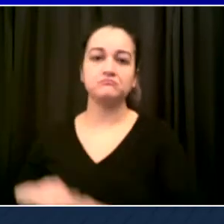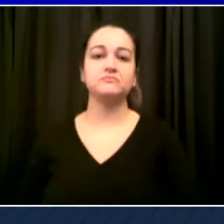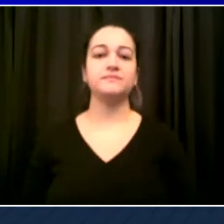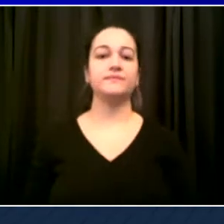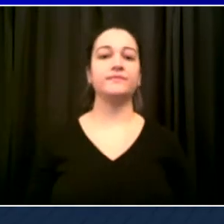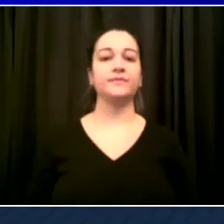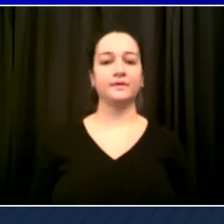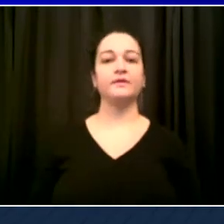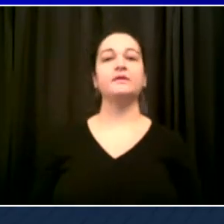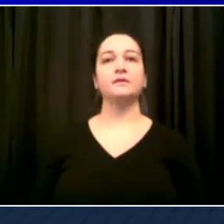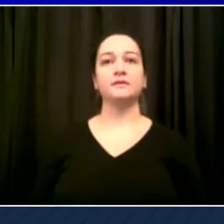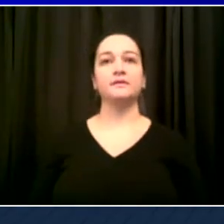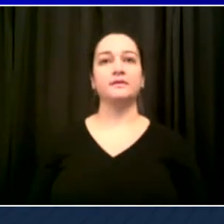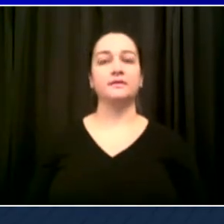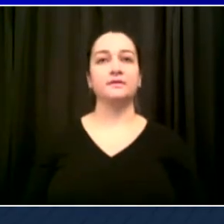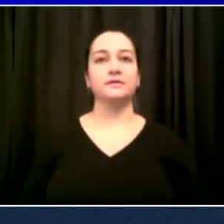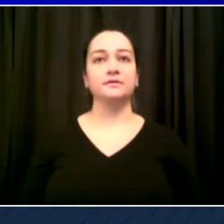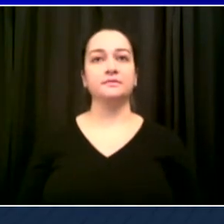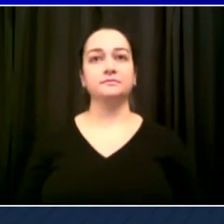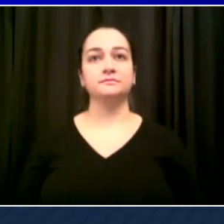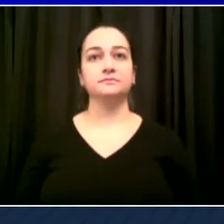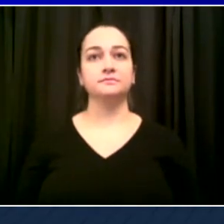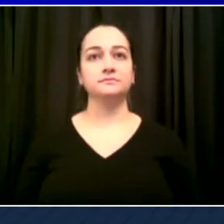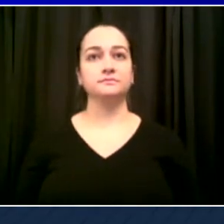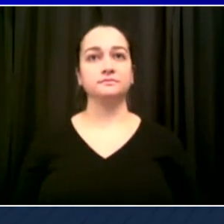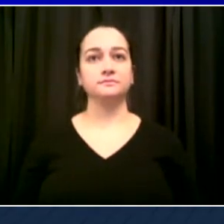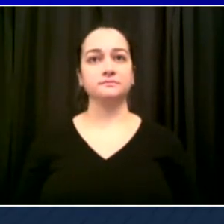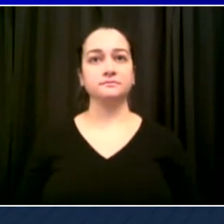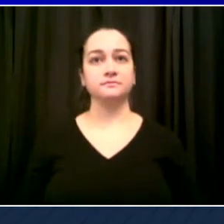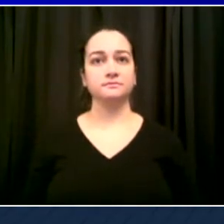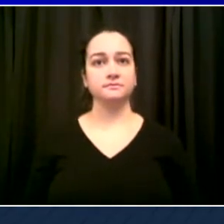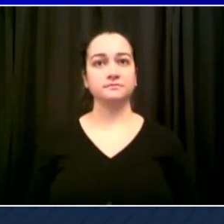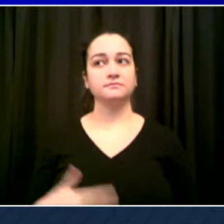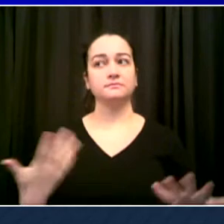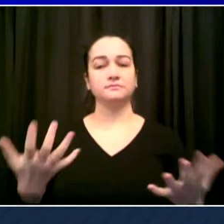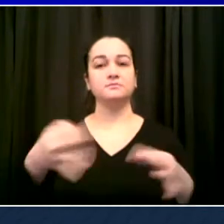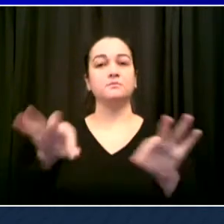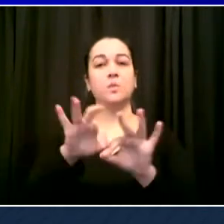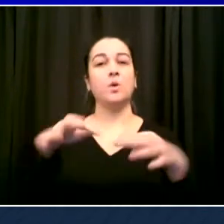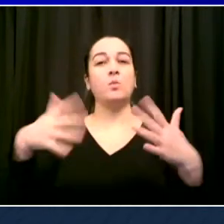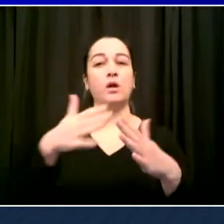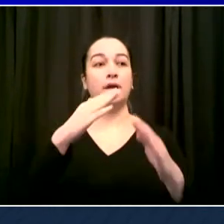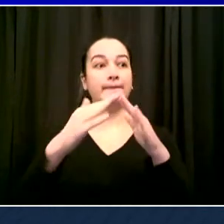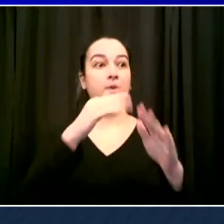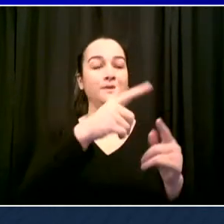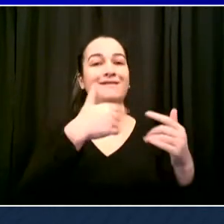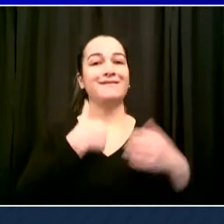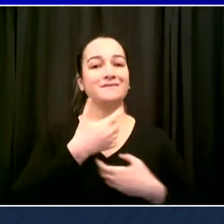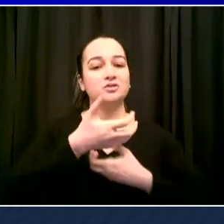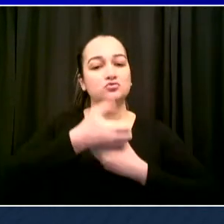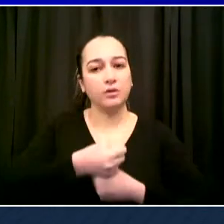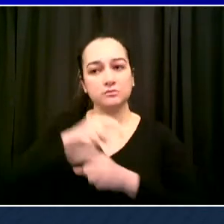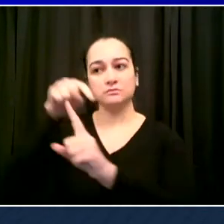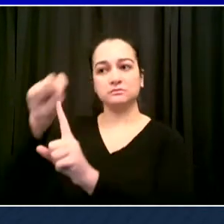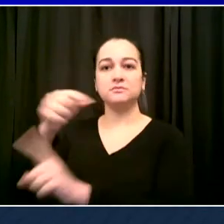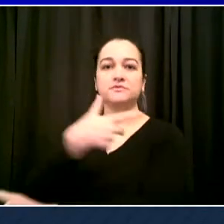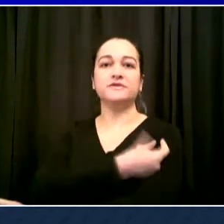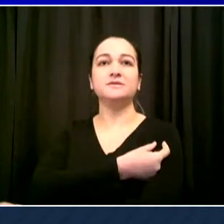SITES ON THE GROUND, WE HAVE 10 SITES INITIALLY, WE ARE GOING TO KEEP